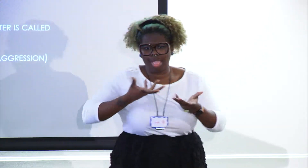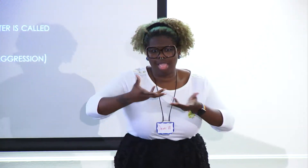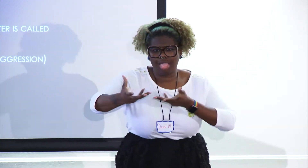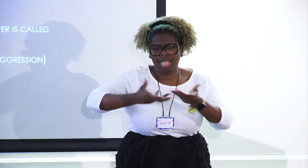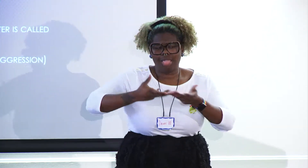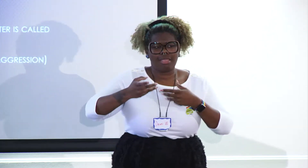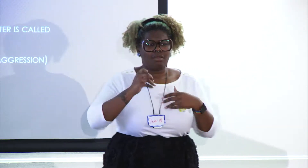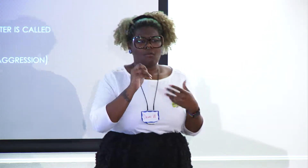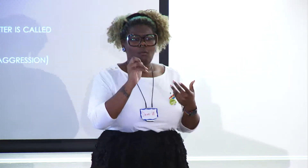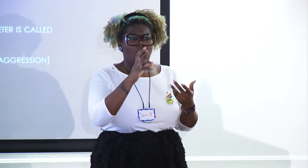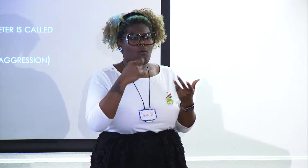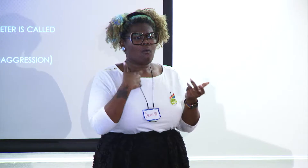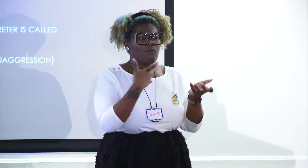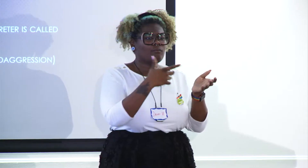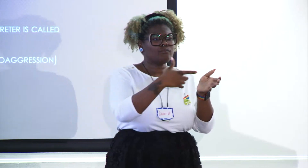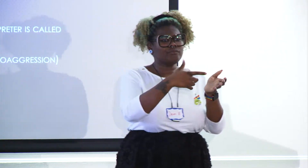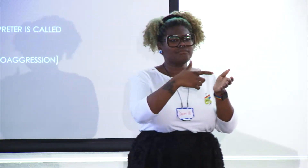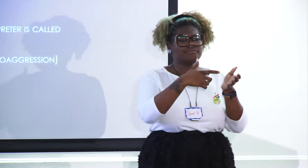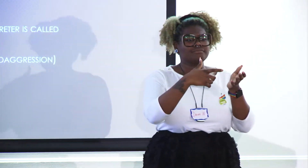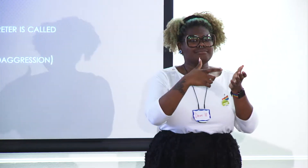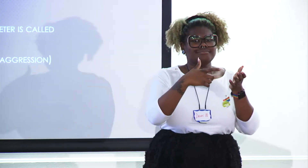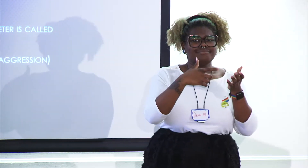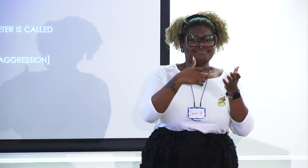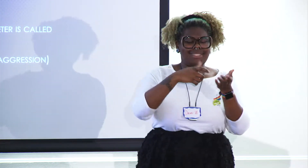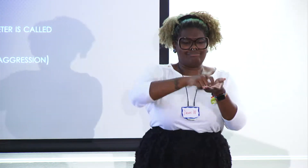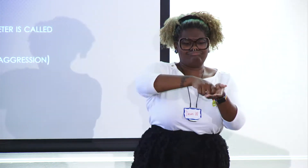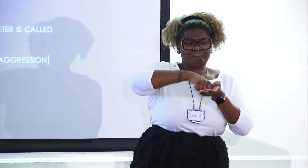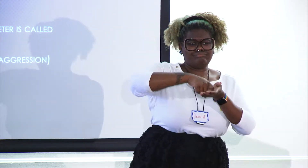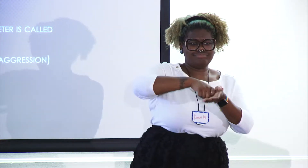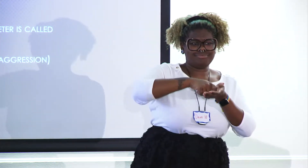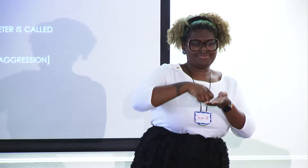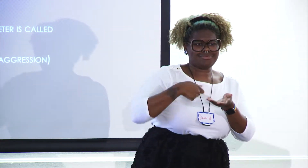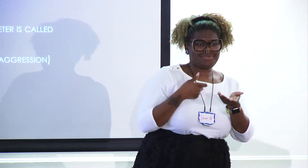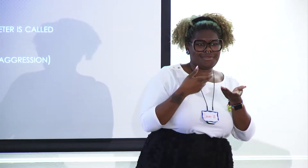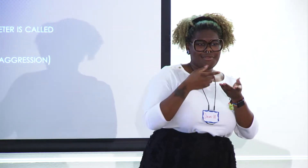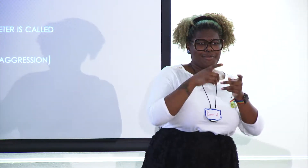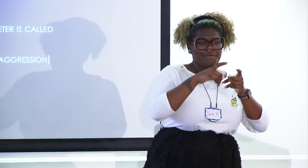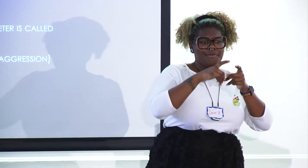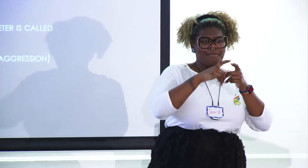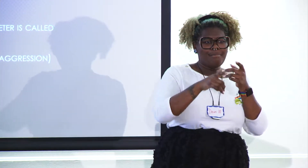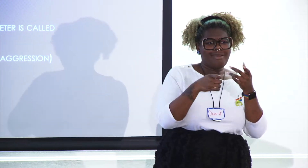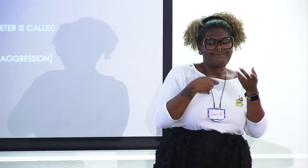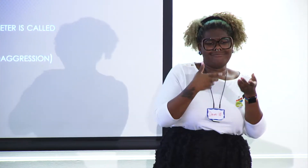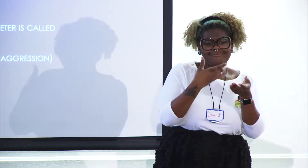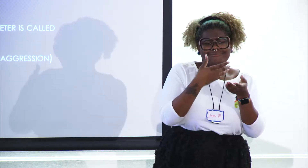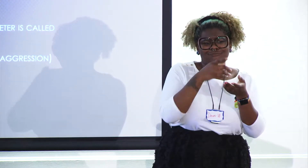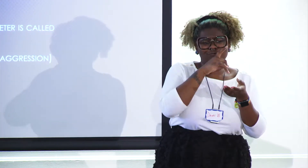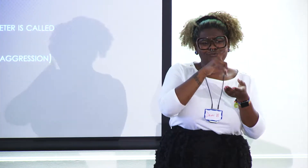They try to rely upon a deaf person's family in order to interact with them, or to write notes